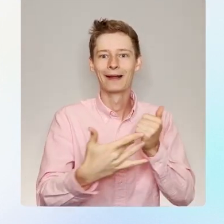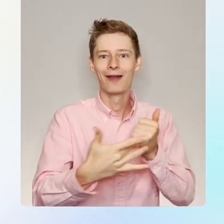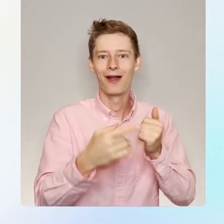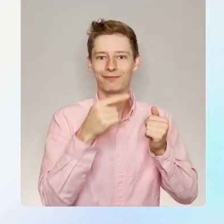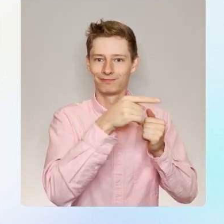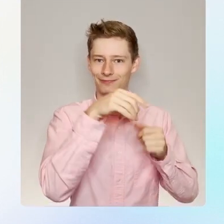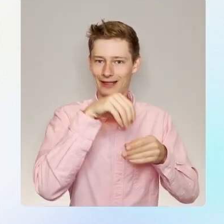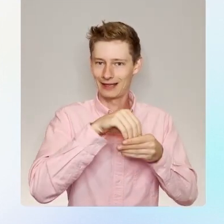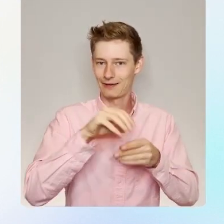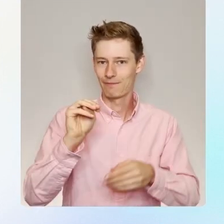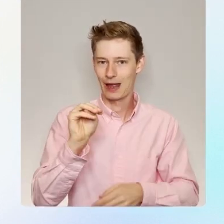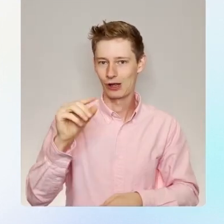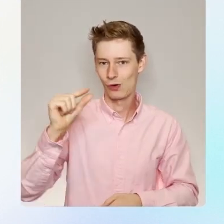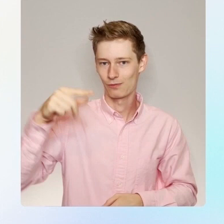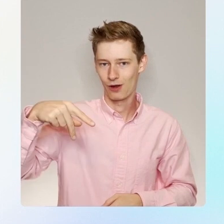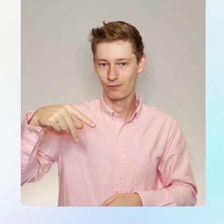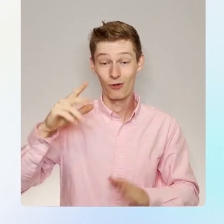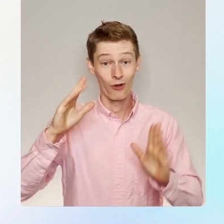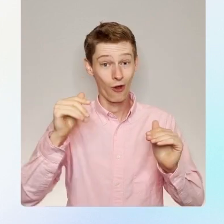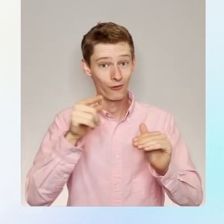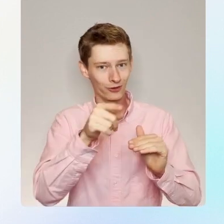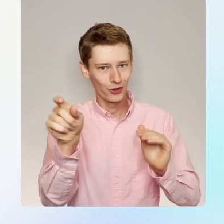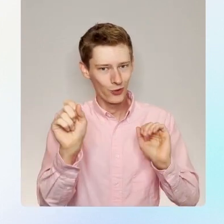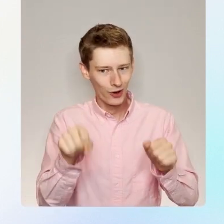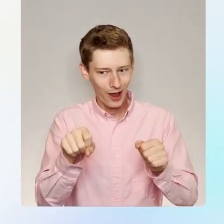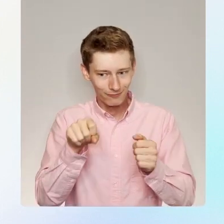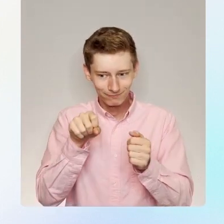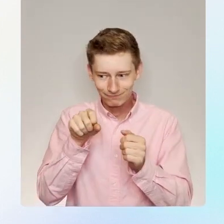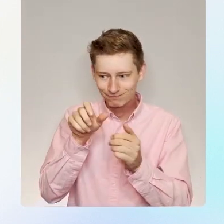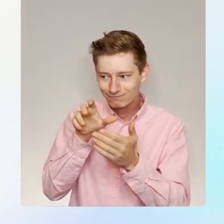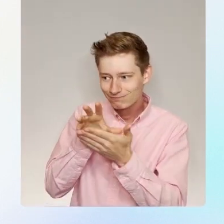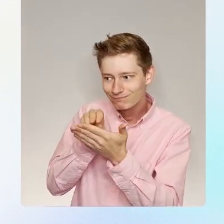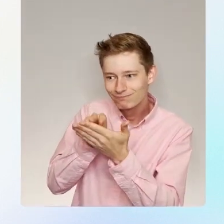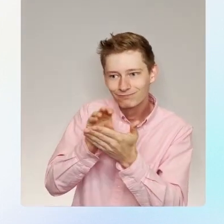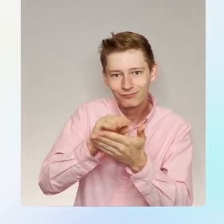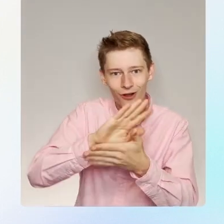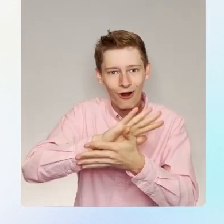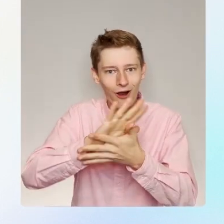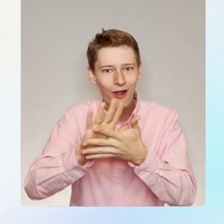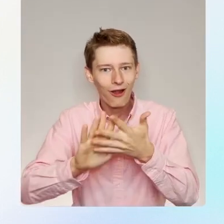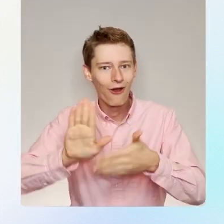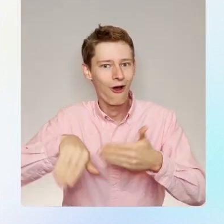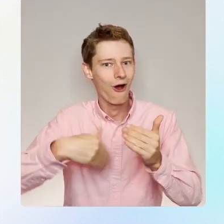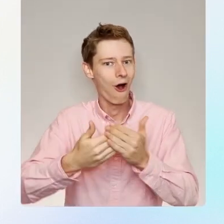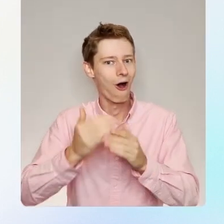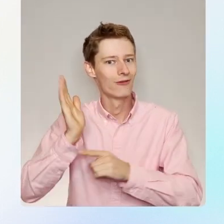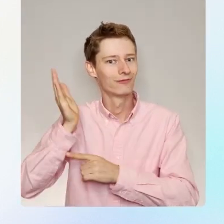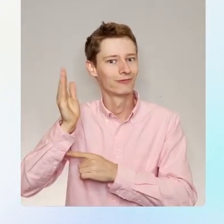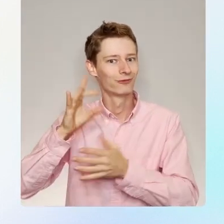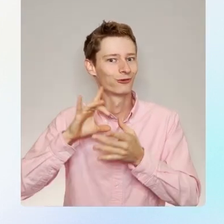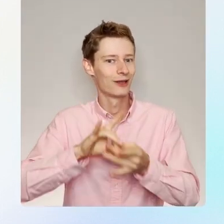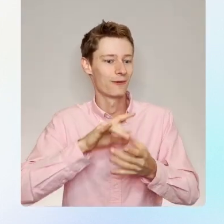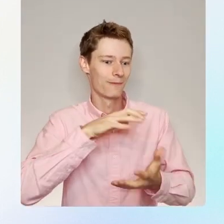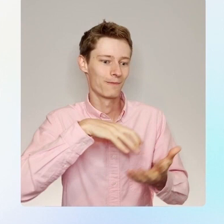Hope you get a chance to tune into all these developer sessions we have for you on mixed reality,